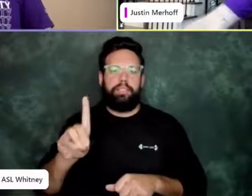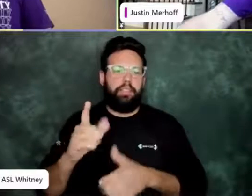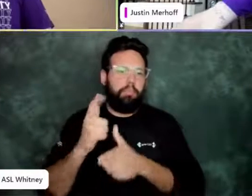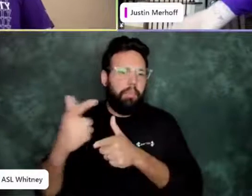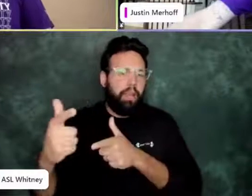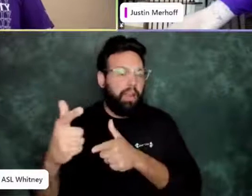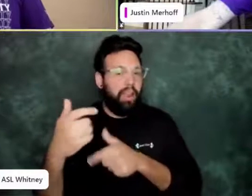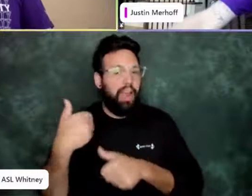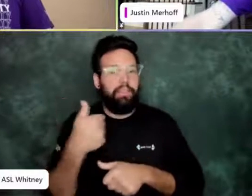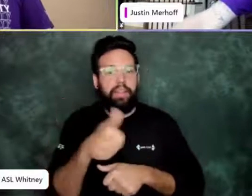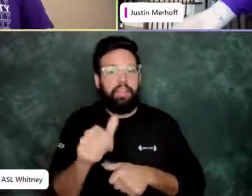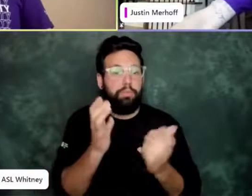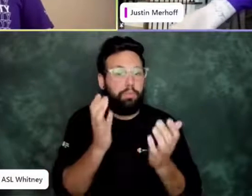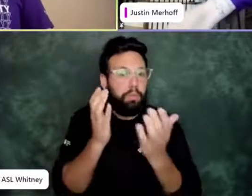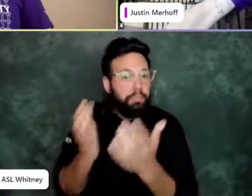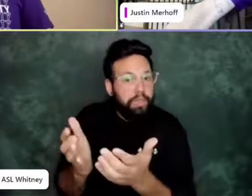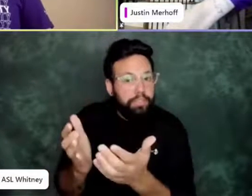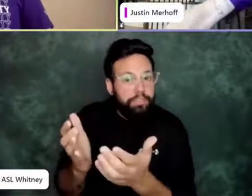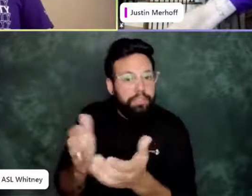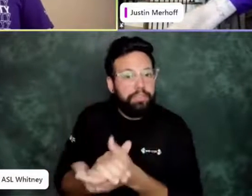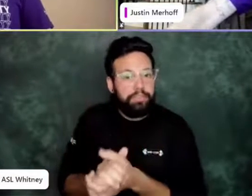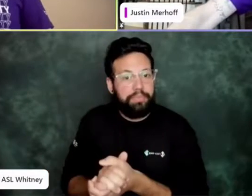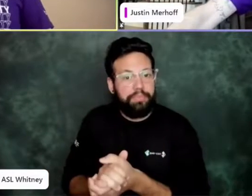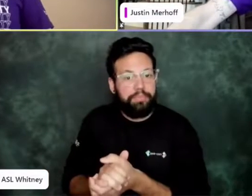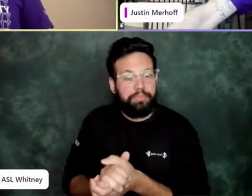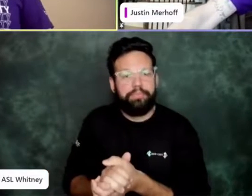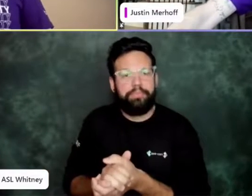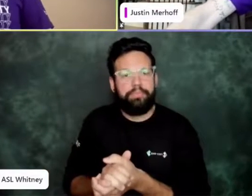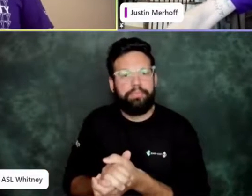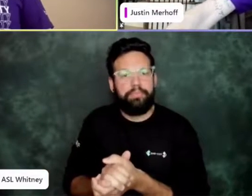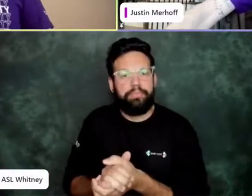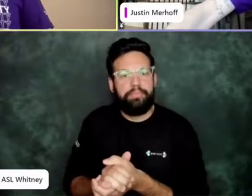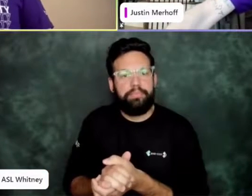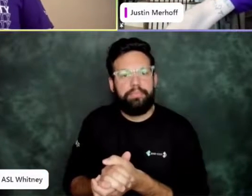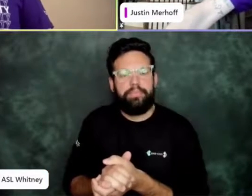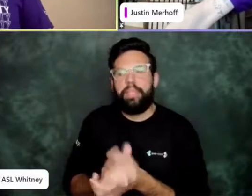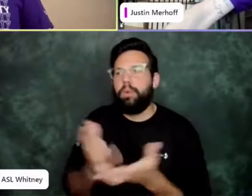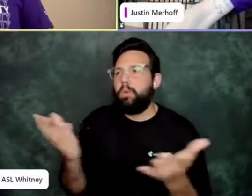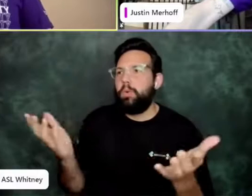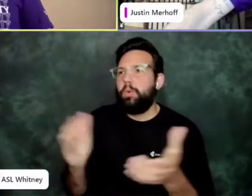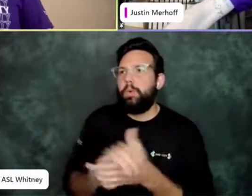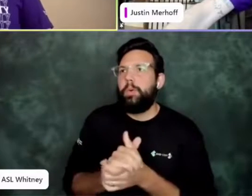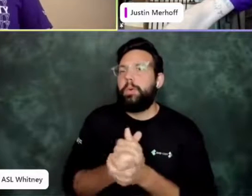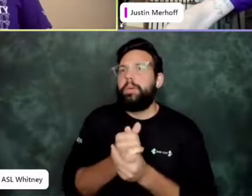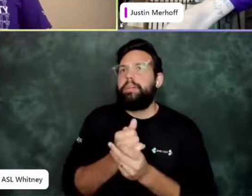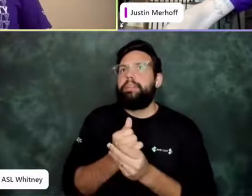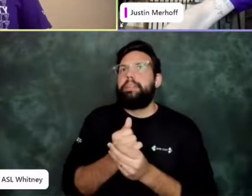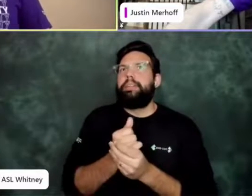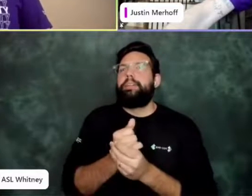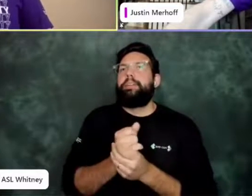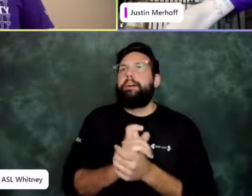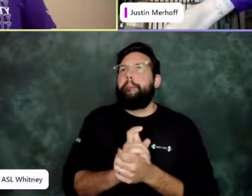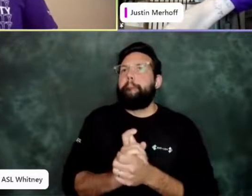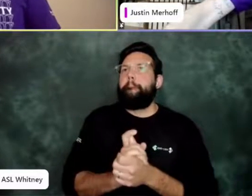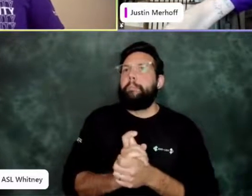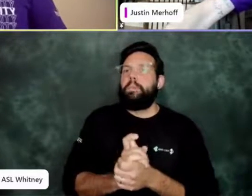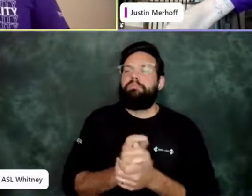Ooh, man. So I really like Cypress, honestly.